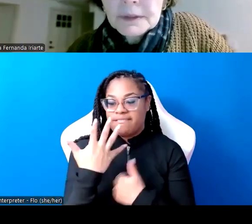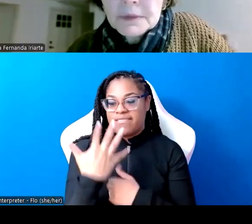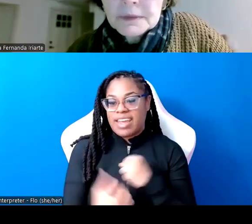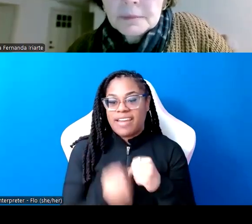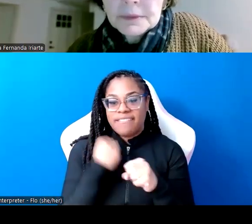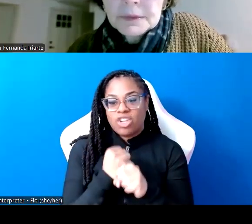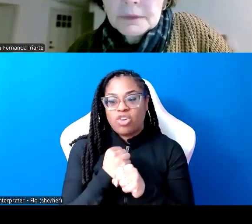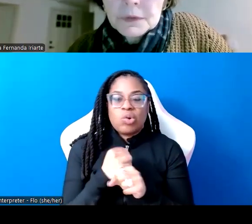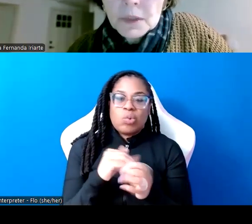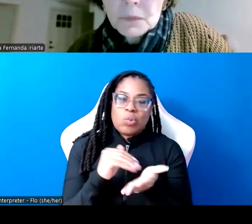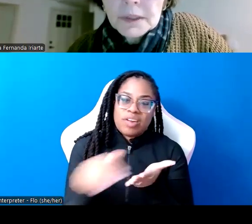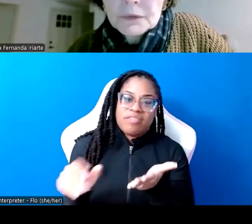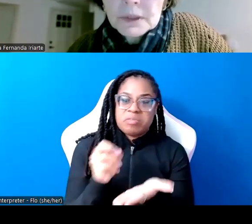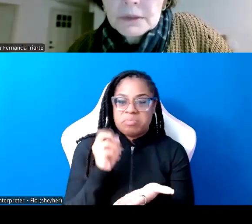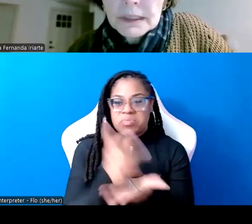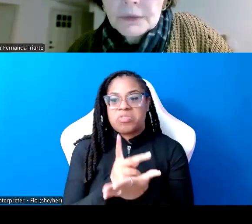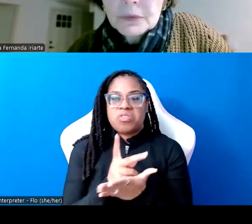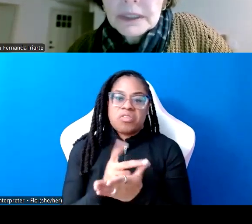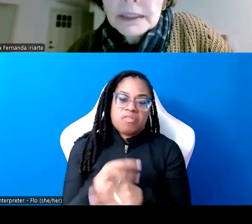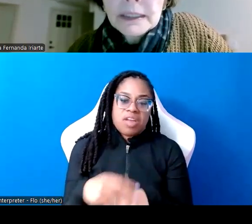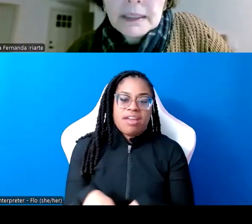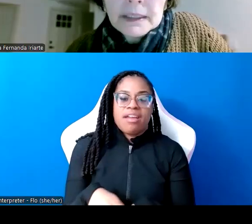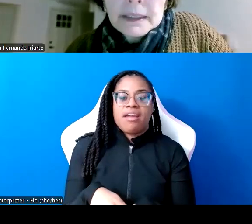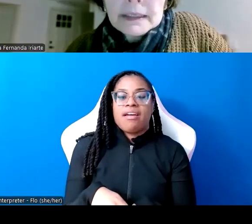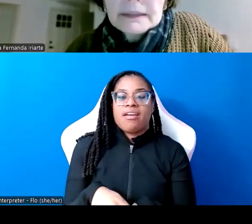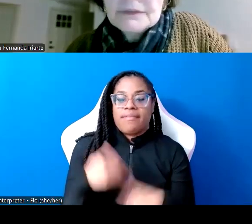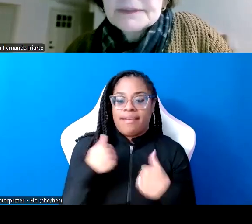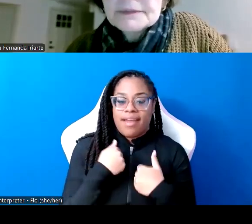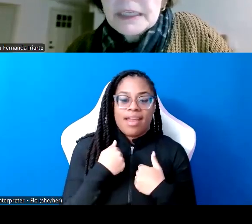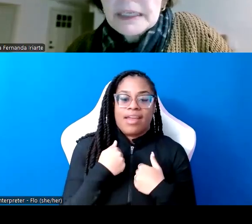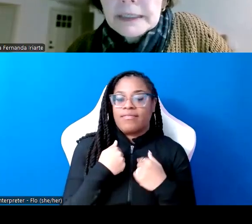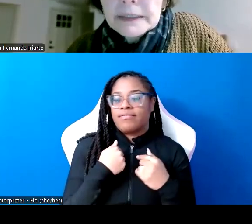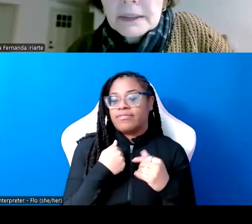It was approved one one of 2023 levels of care.